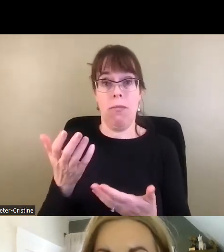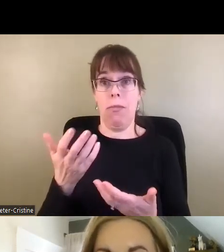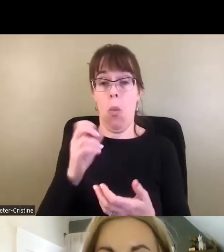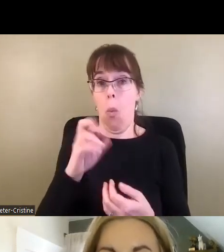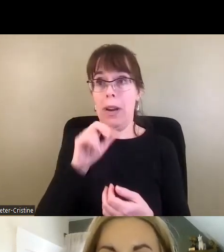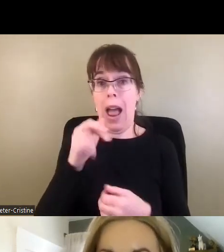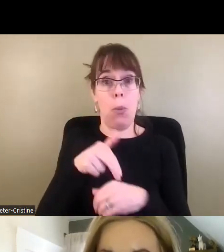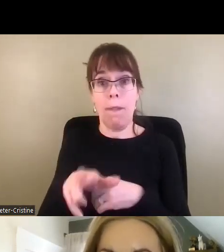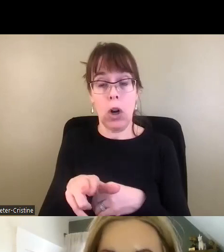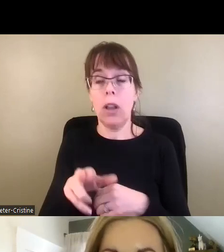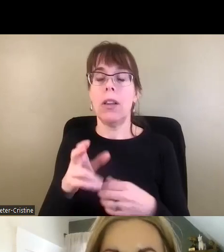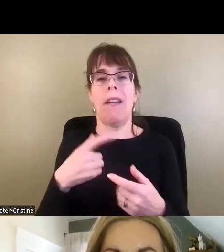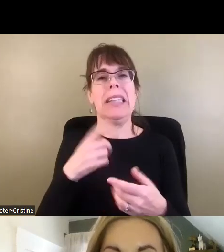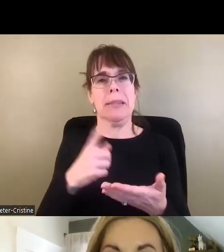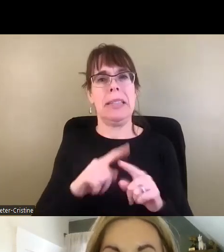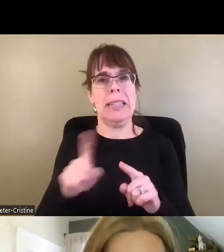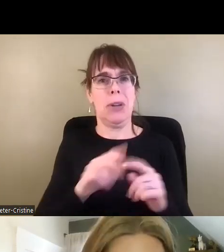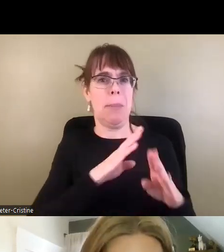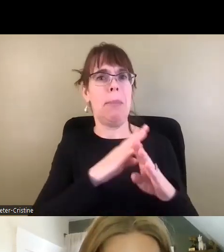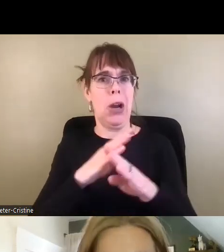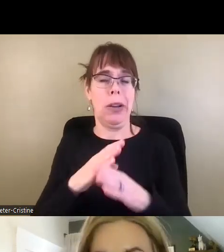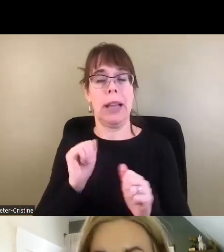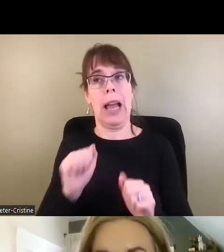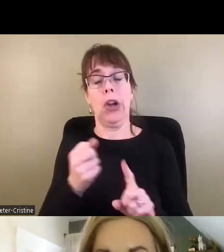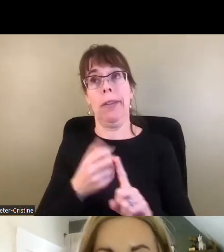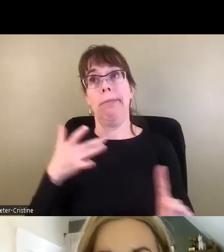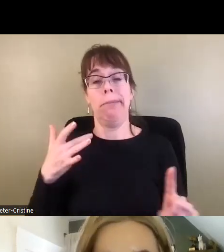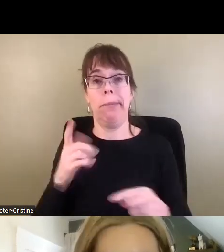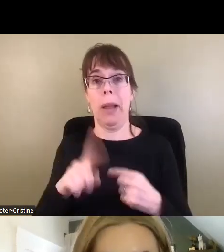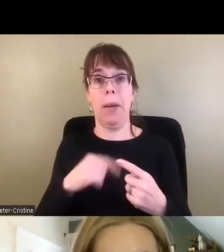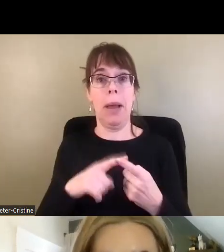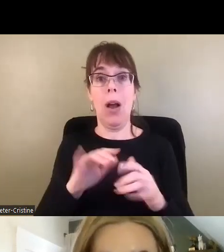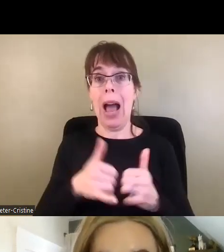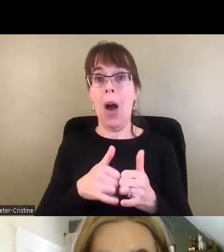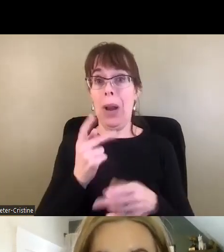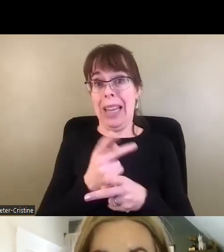a multitude of barriers that I can get into on how this care can be difficult to access.